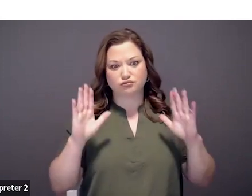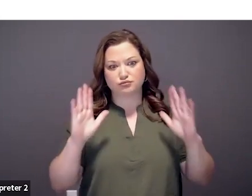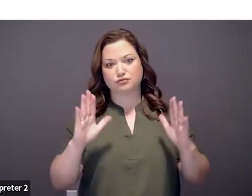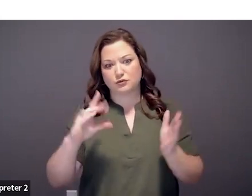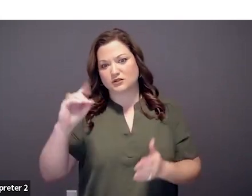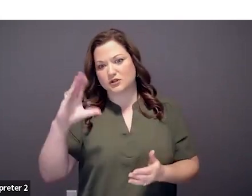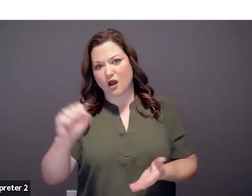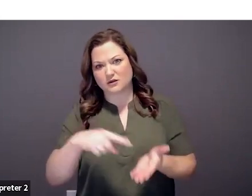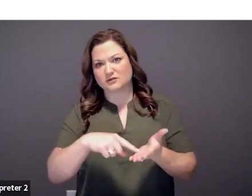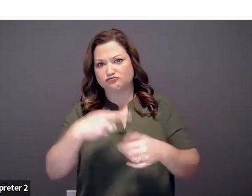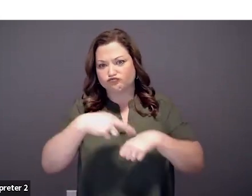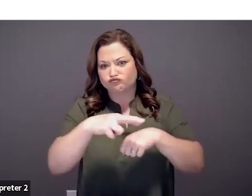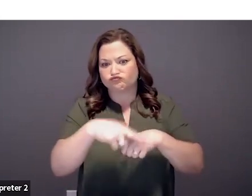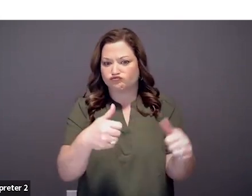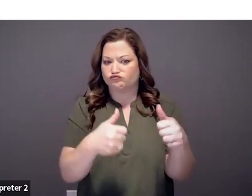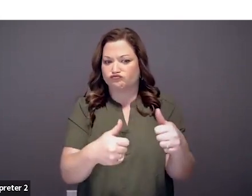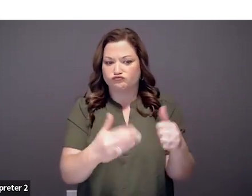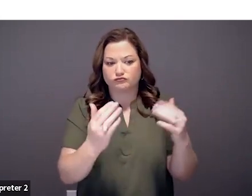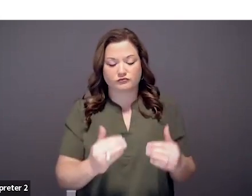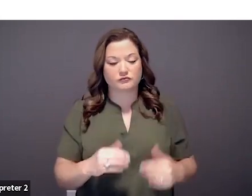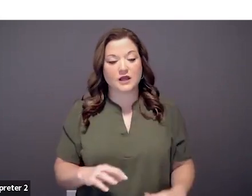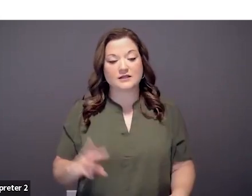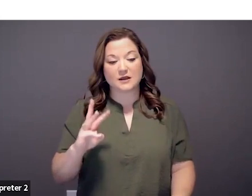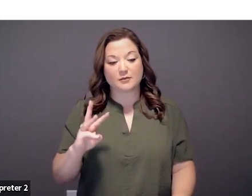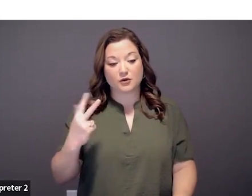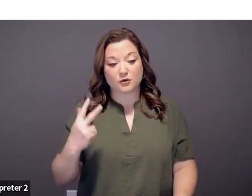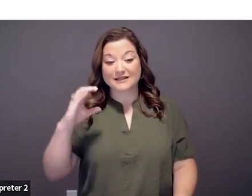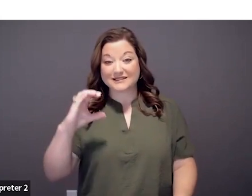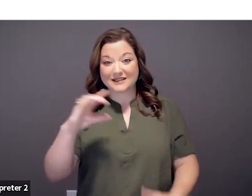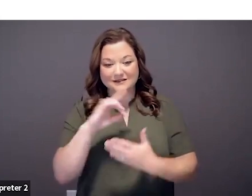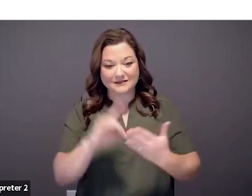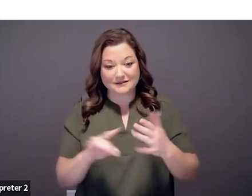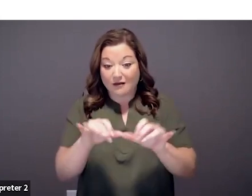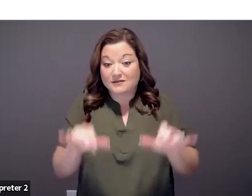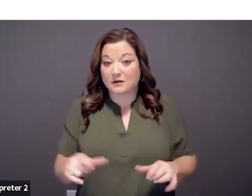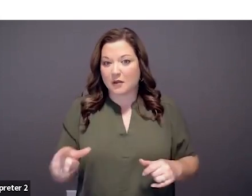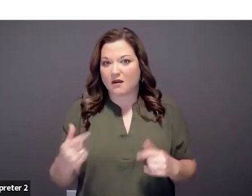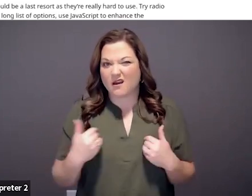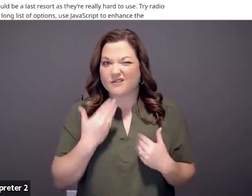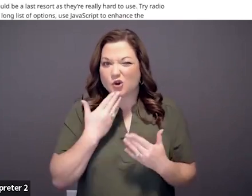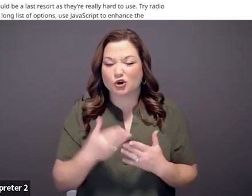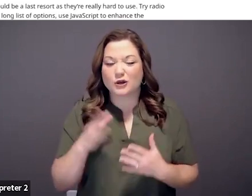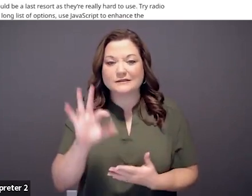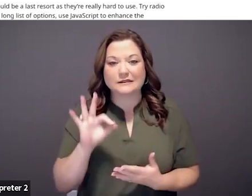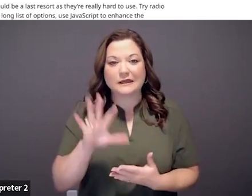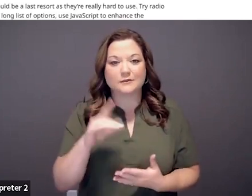and the W3C Design System has some really good tips with code and I'm actually going to switch